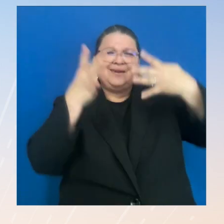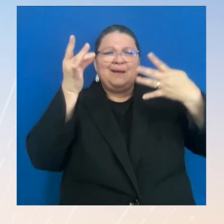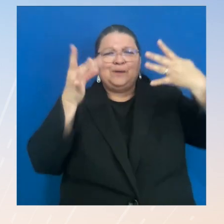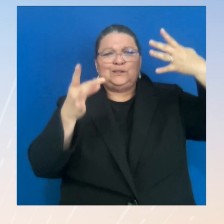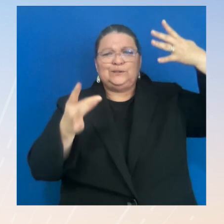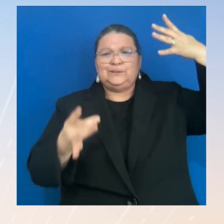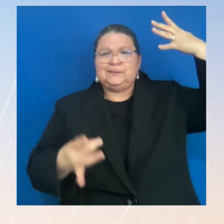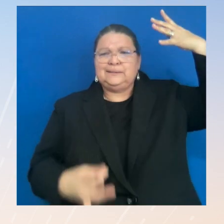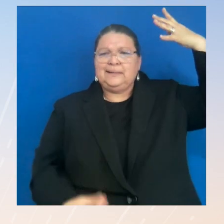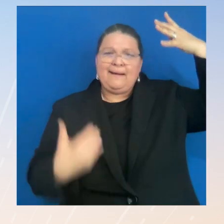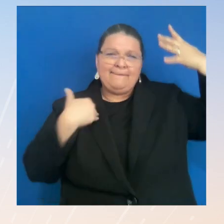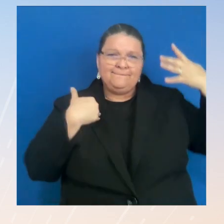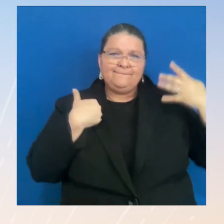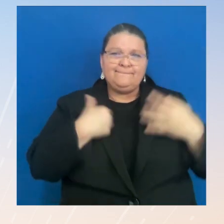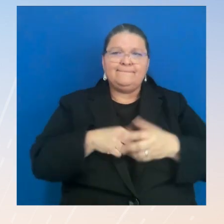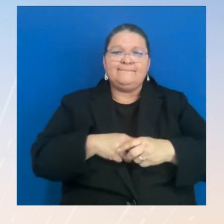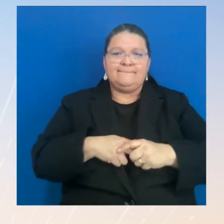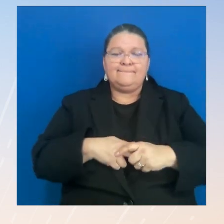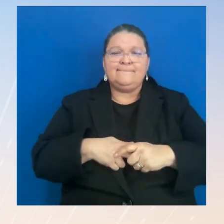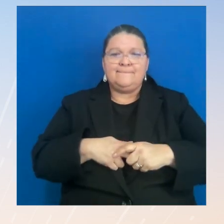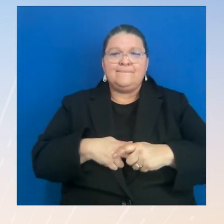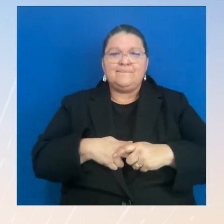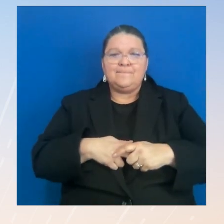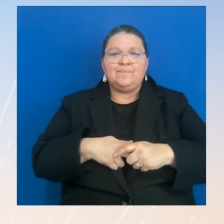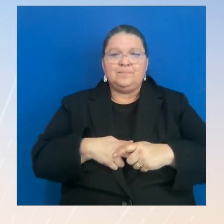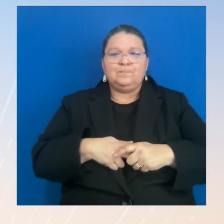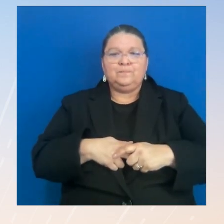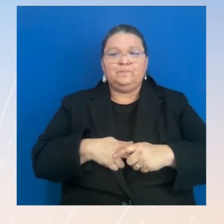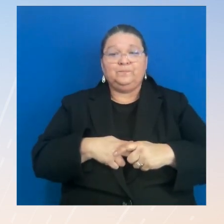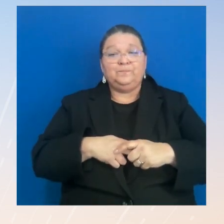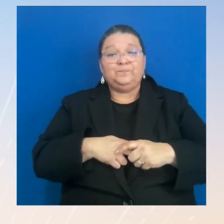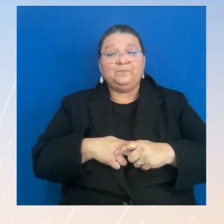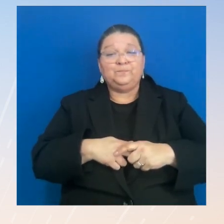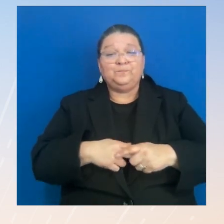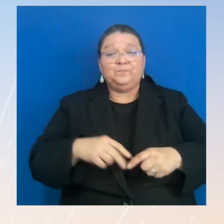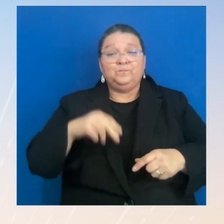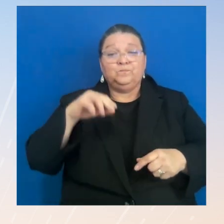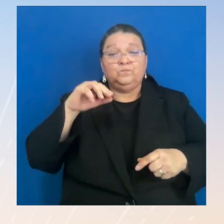of their state's gasoline tax? Is that something you guys -- Ms. Psaki: There are a number of other states who have taken that step.